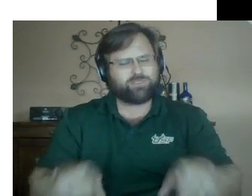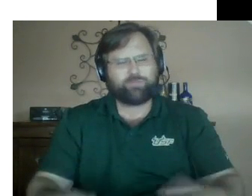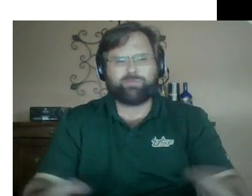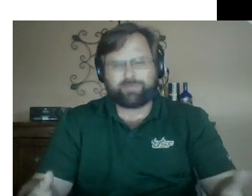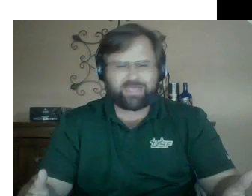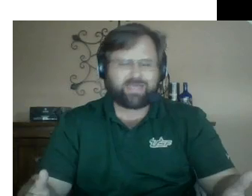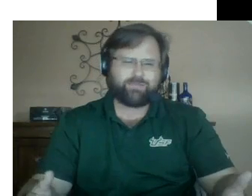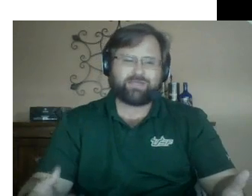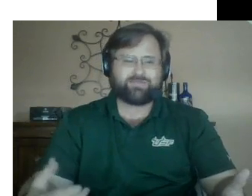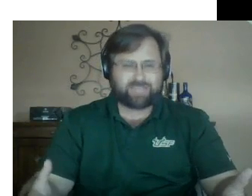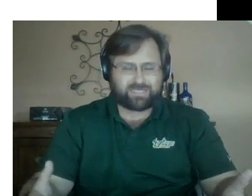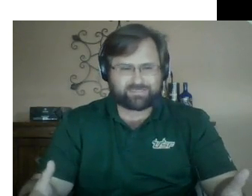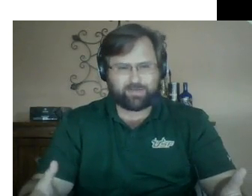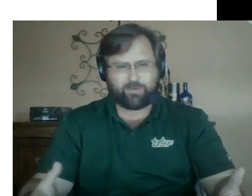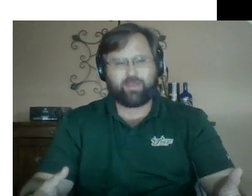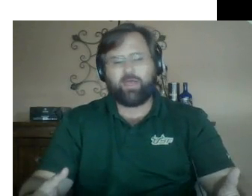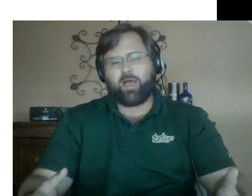which some people mistakenly believe is necessary